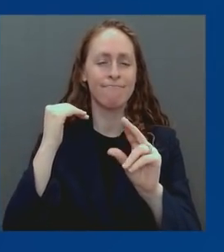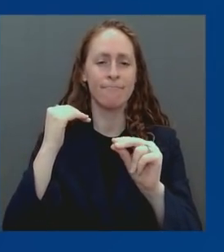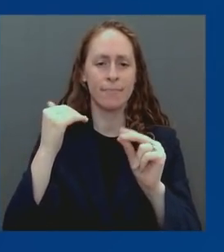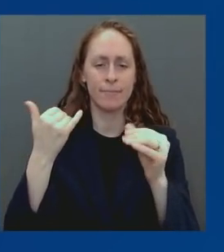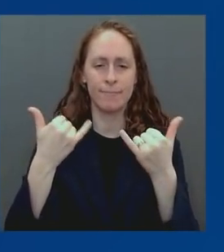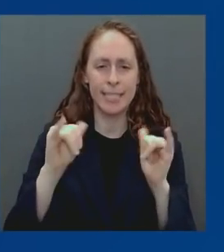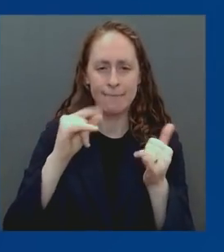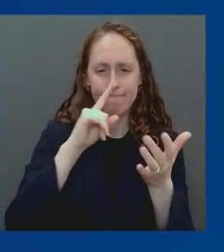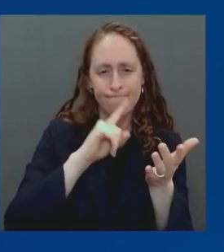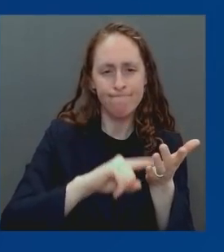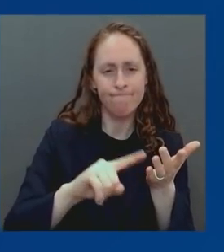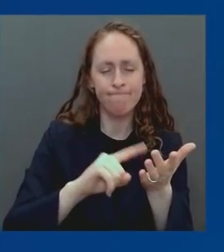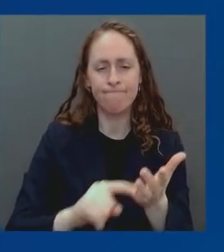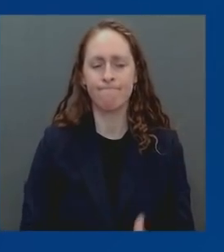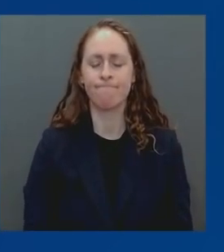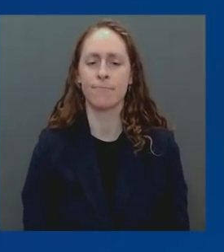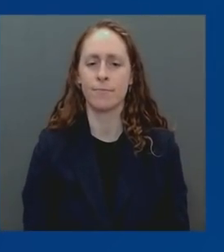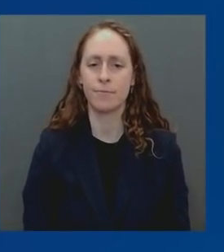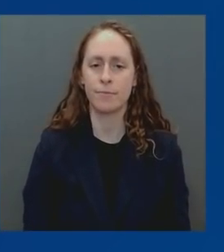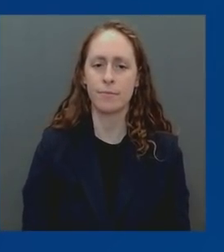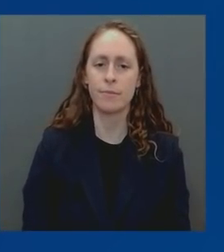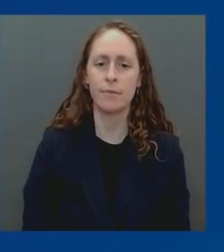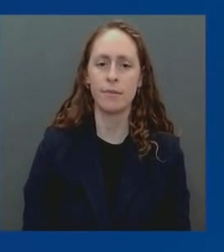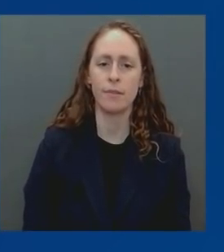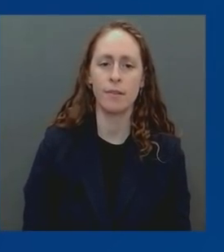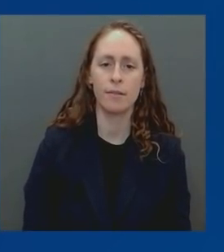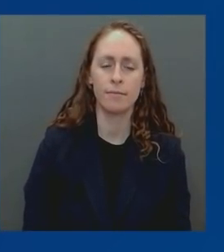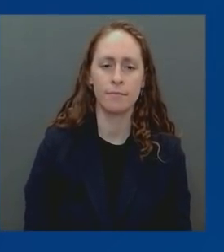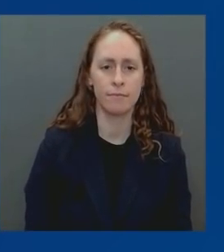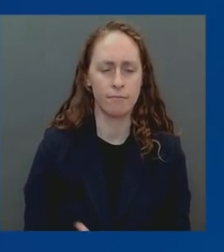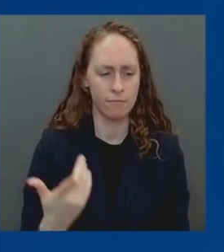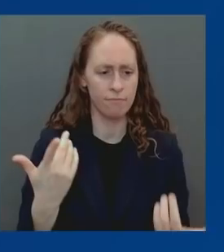by any readily recognizable pathogenic process